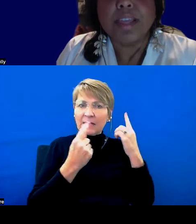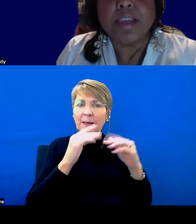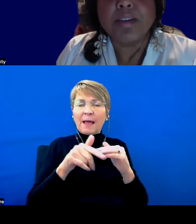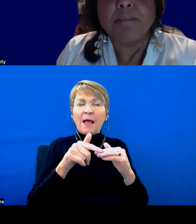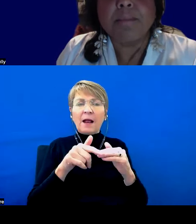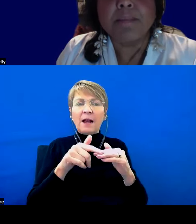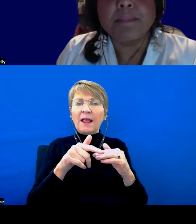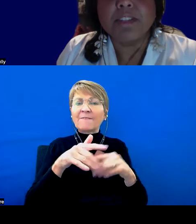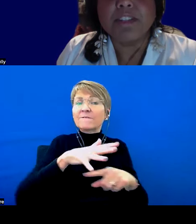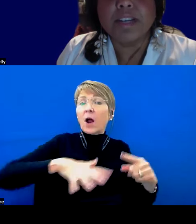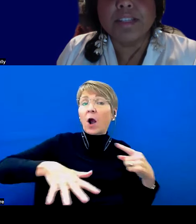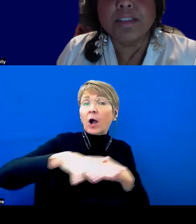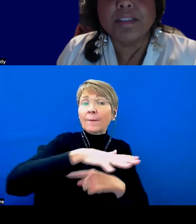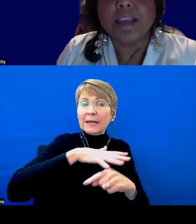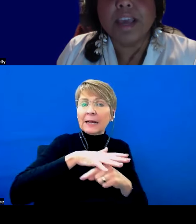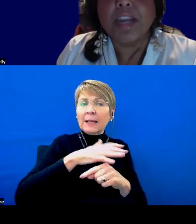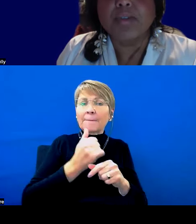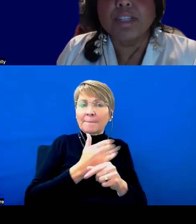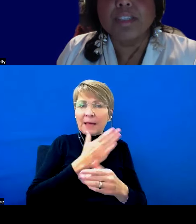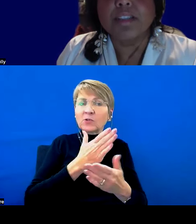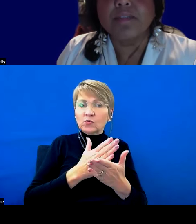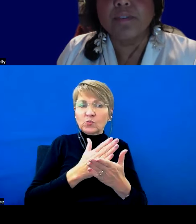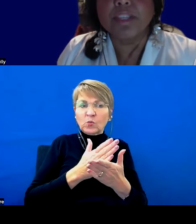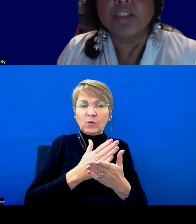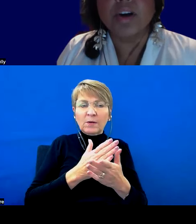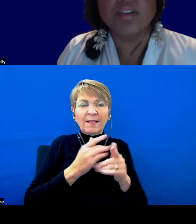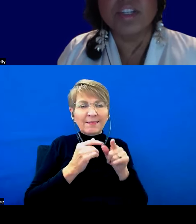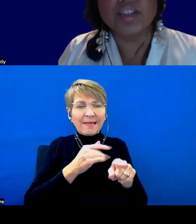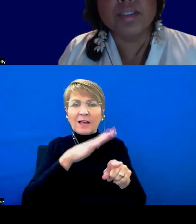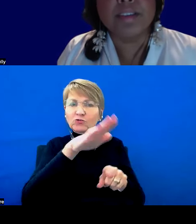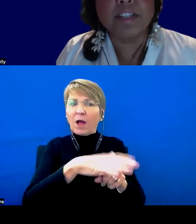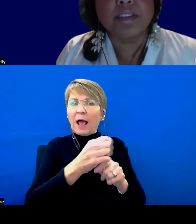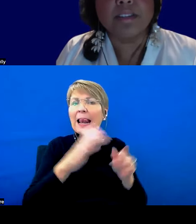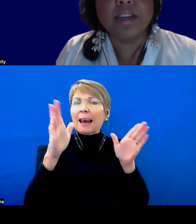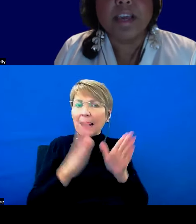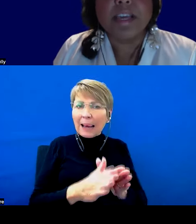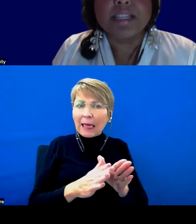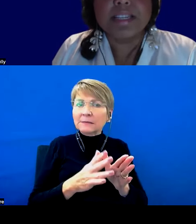there are minimum distractors in order for the child to use their vision. Conducting